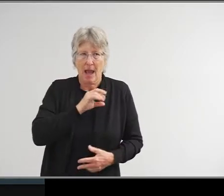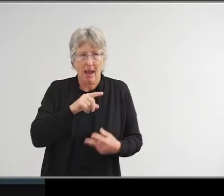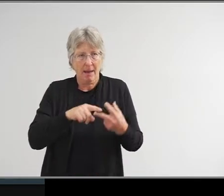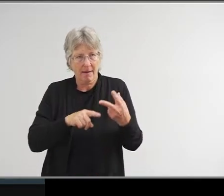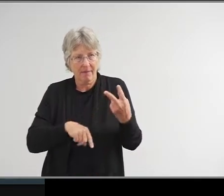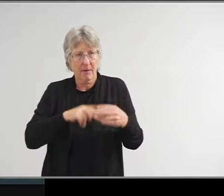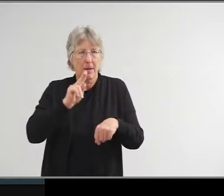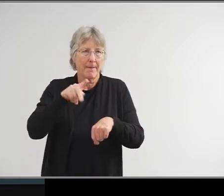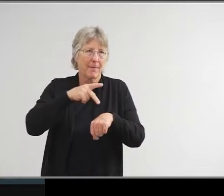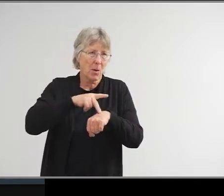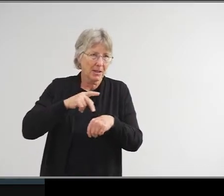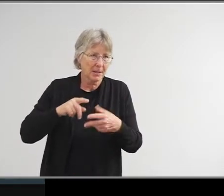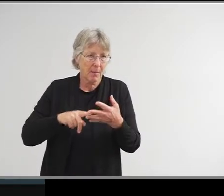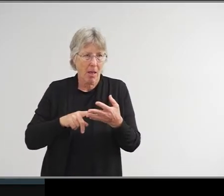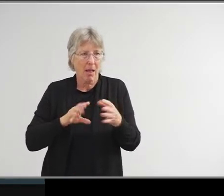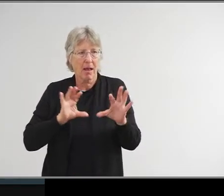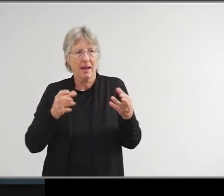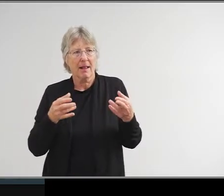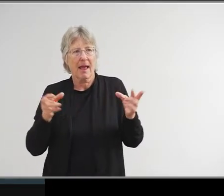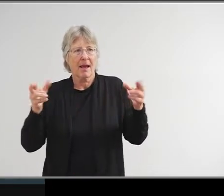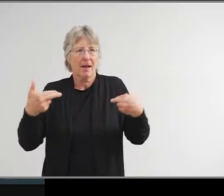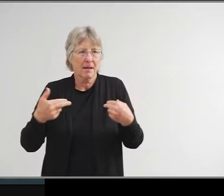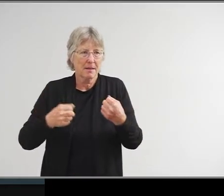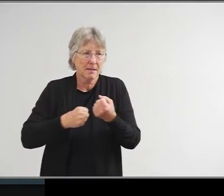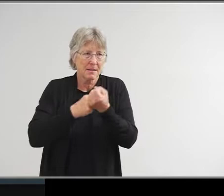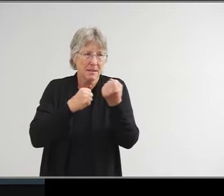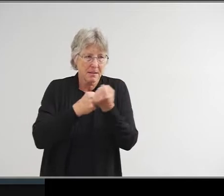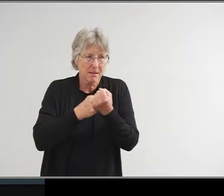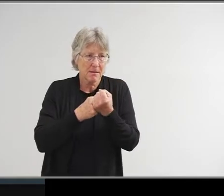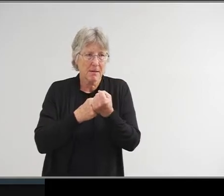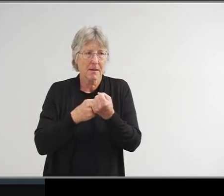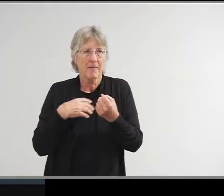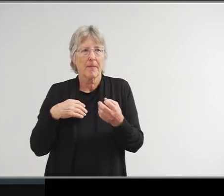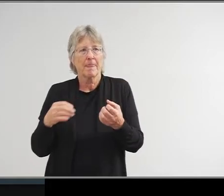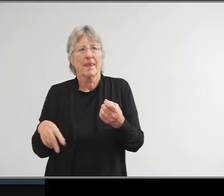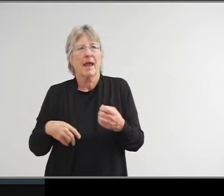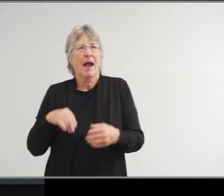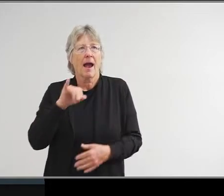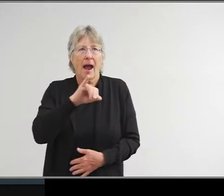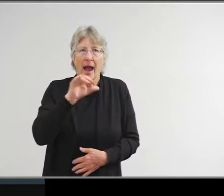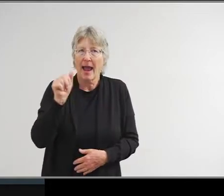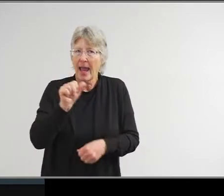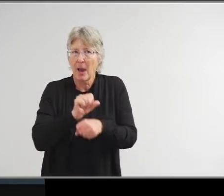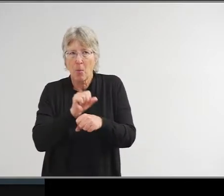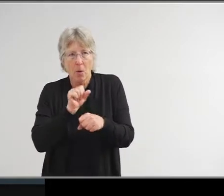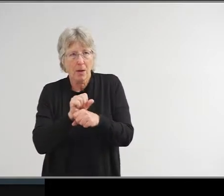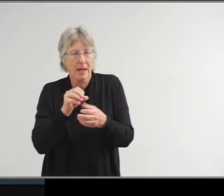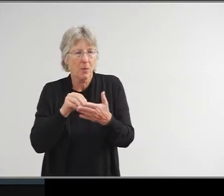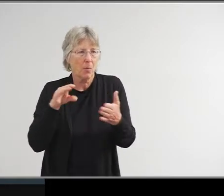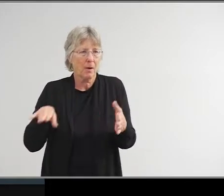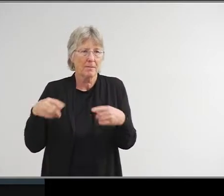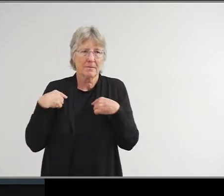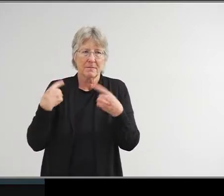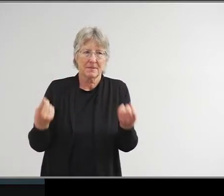classroom supporters and instructional aids working with students since August.